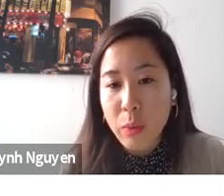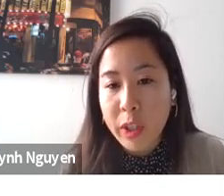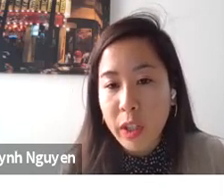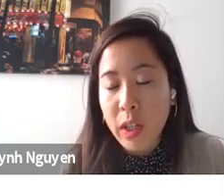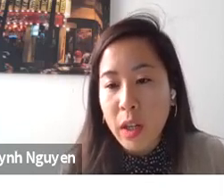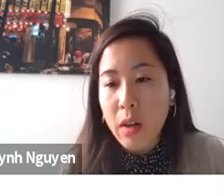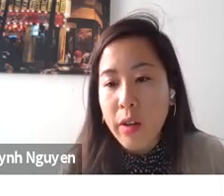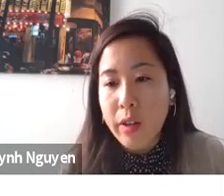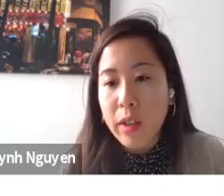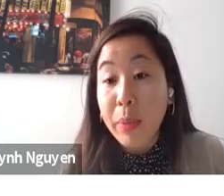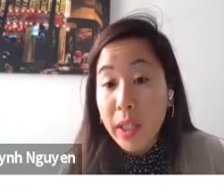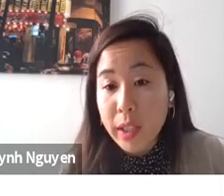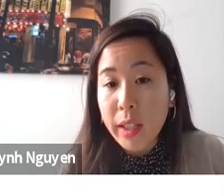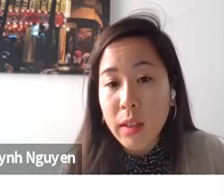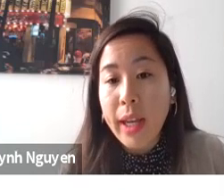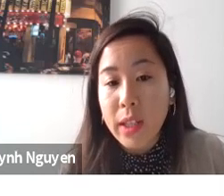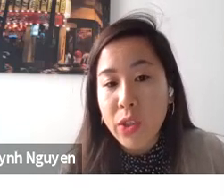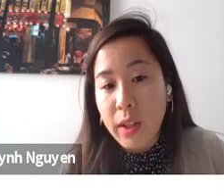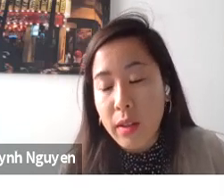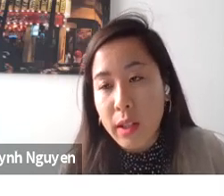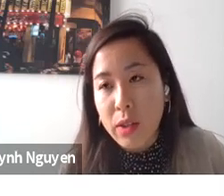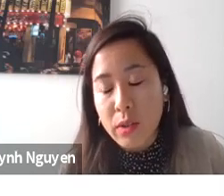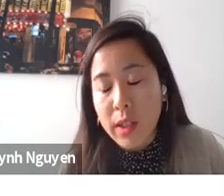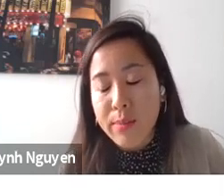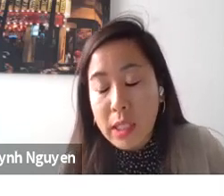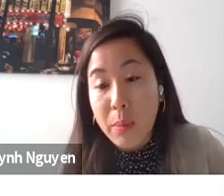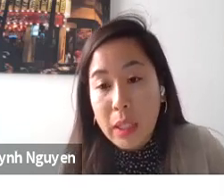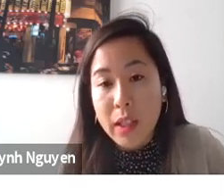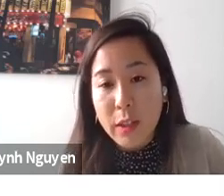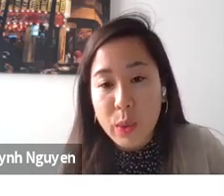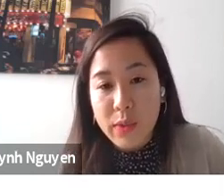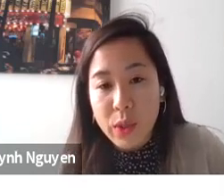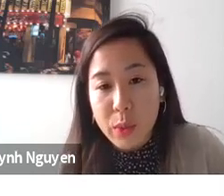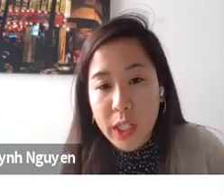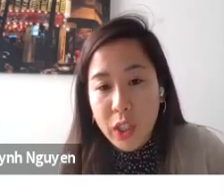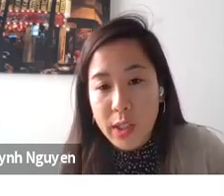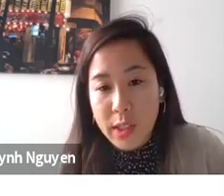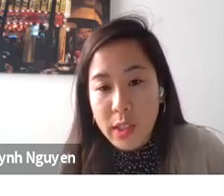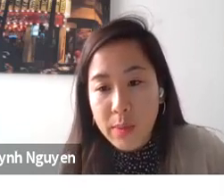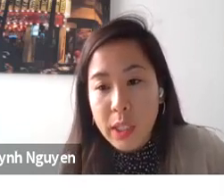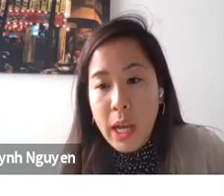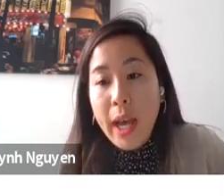work on building and strengthening disability inclusive social protection systems